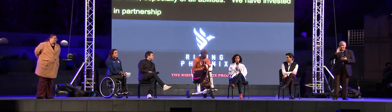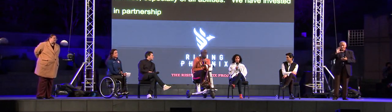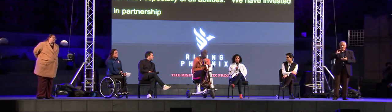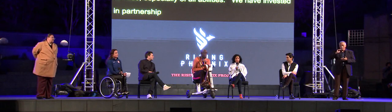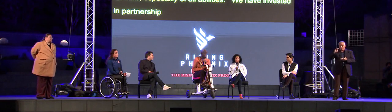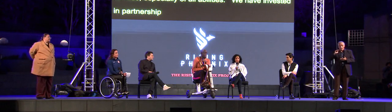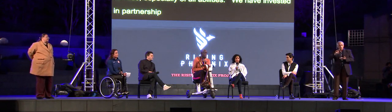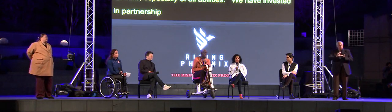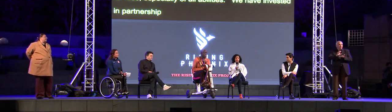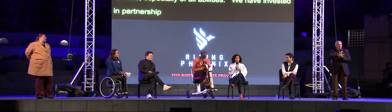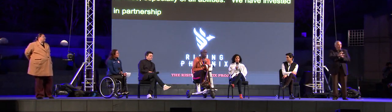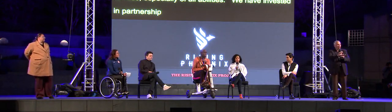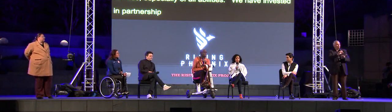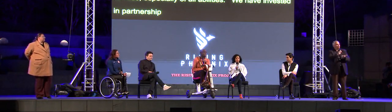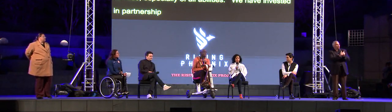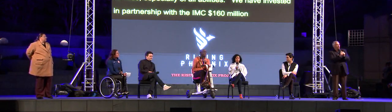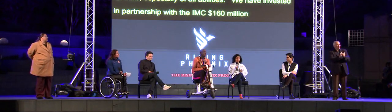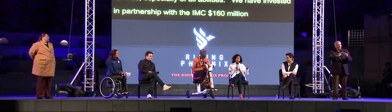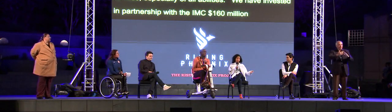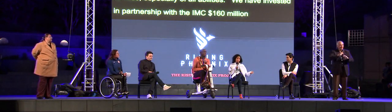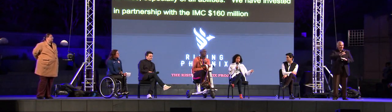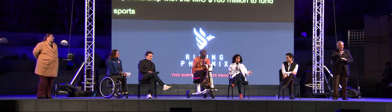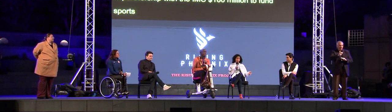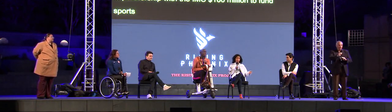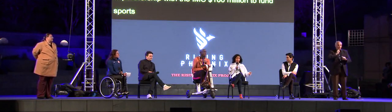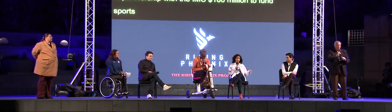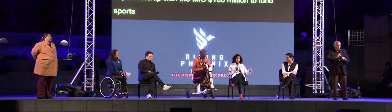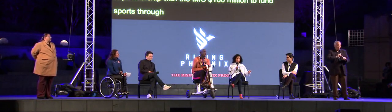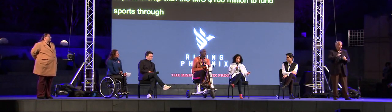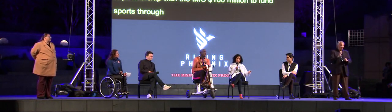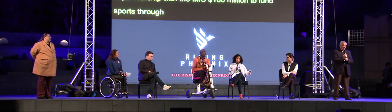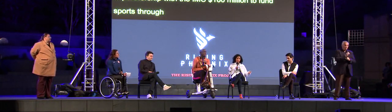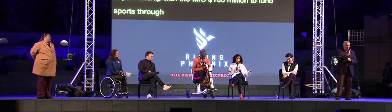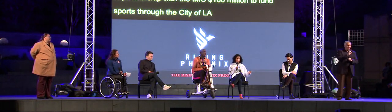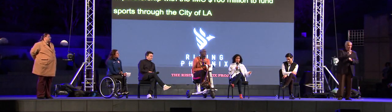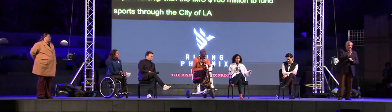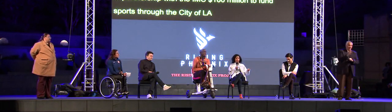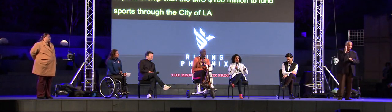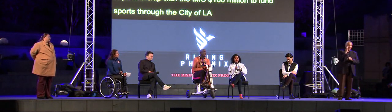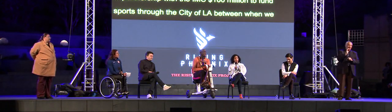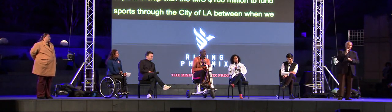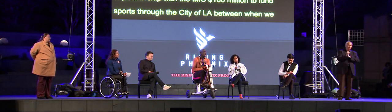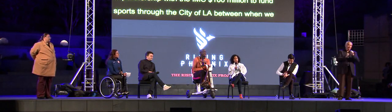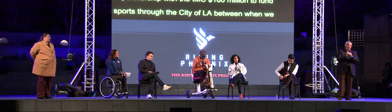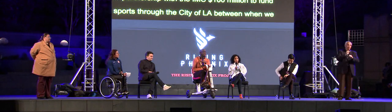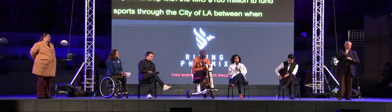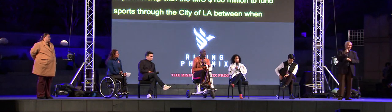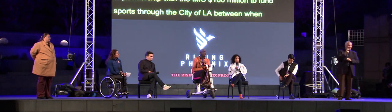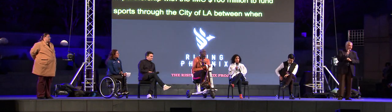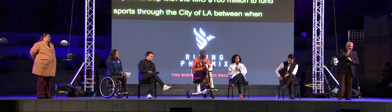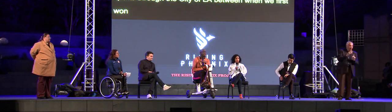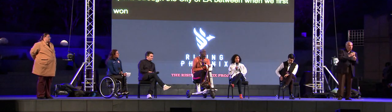through the city of LA, between when we first won the bid, in 2017 through to 2028.